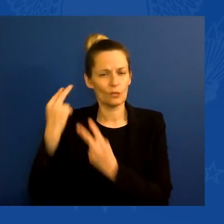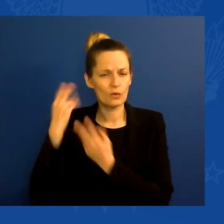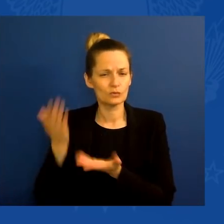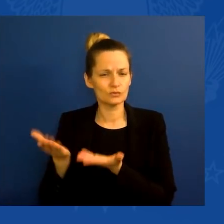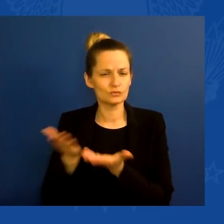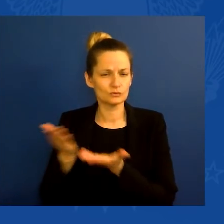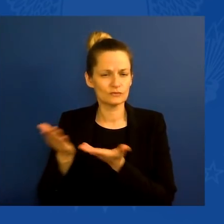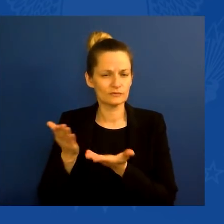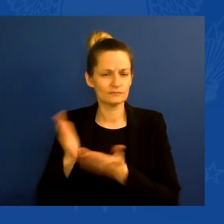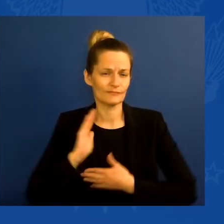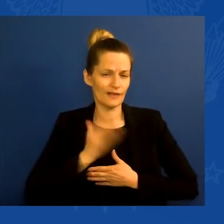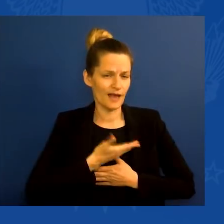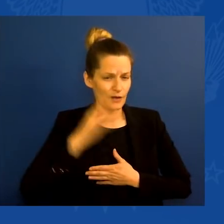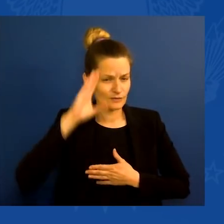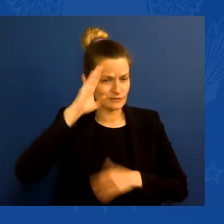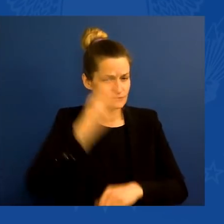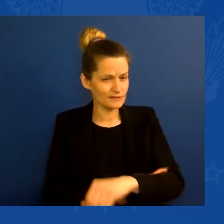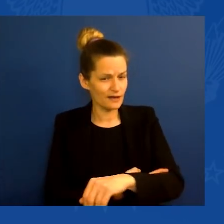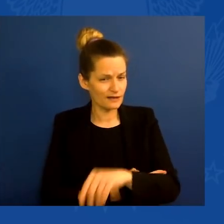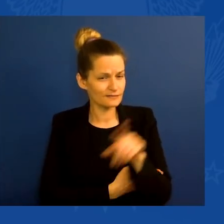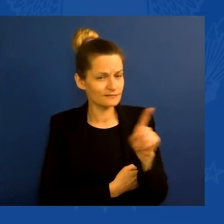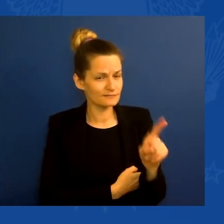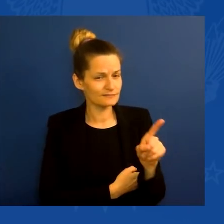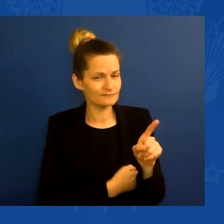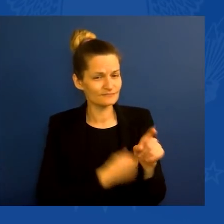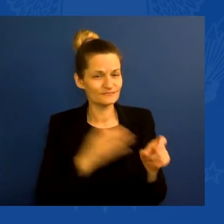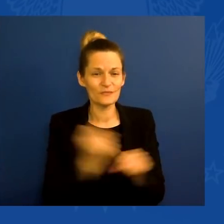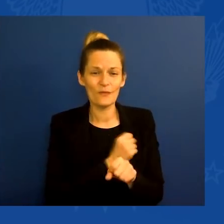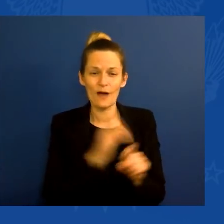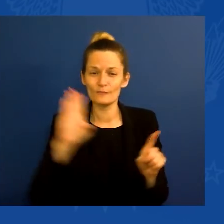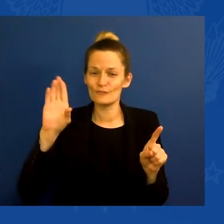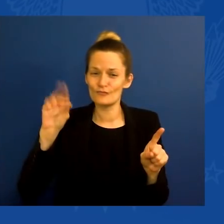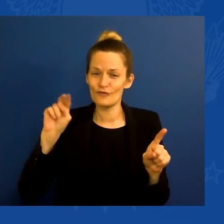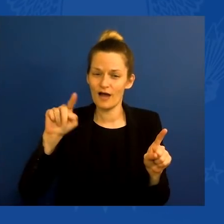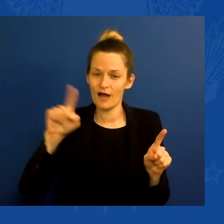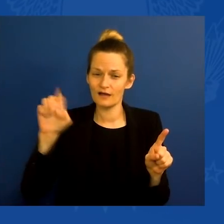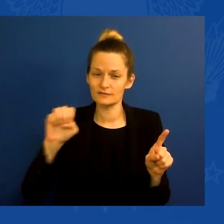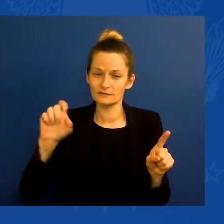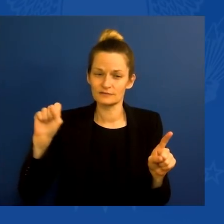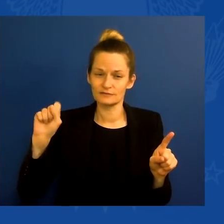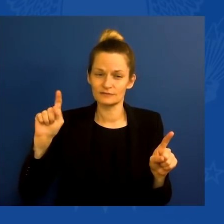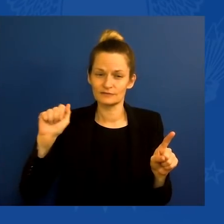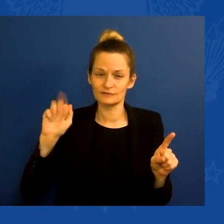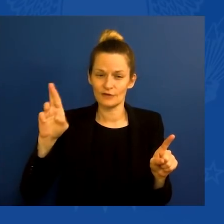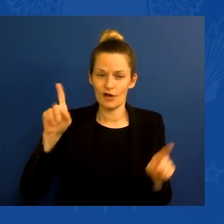We were proud, but we also -- it's bittersweet,